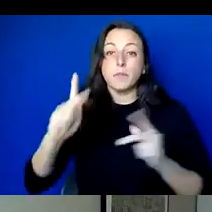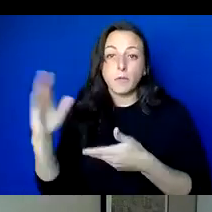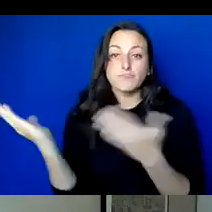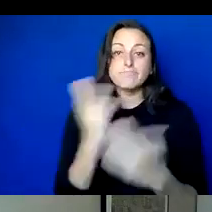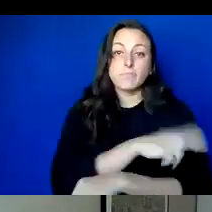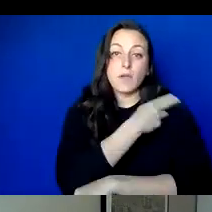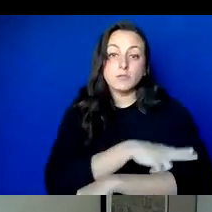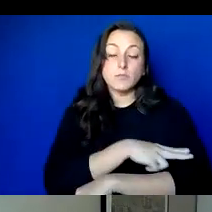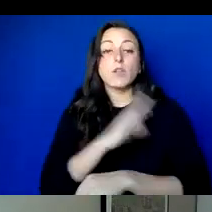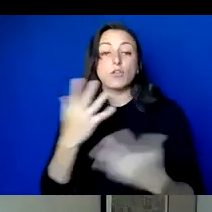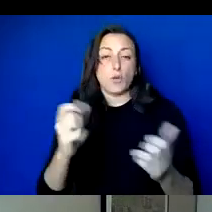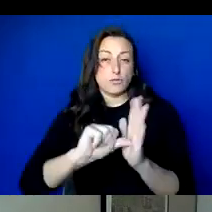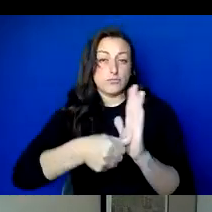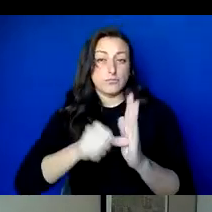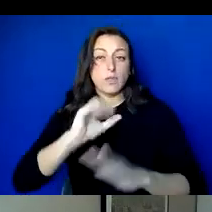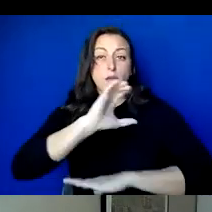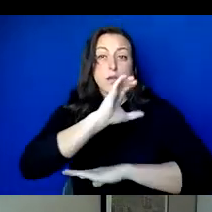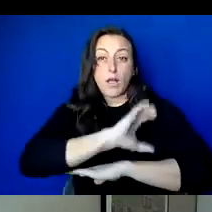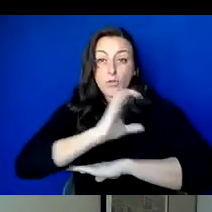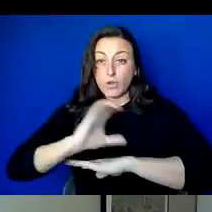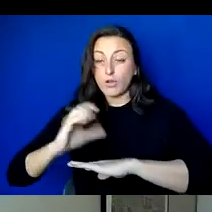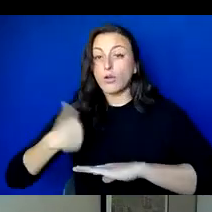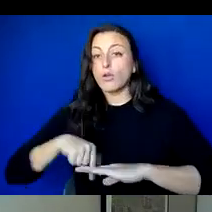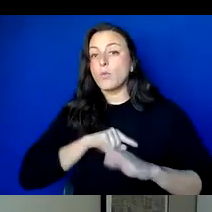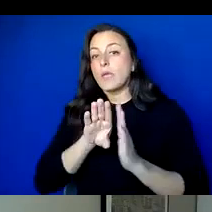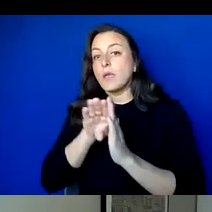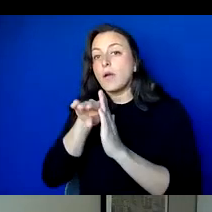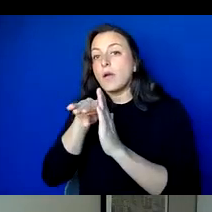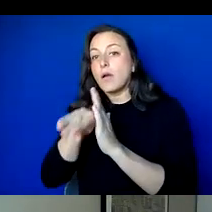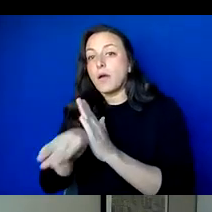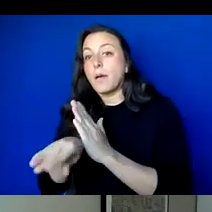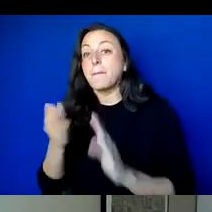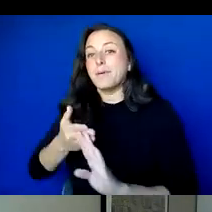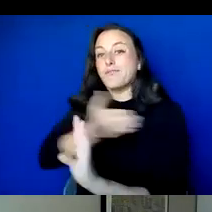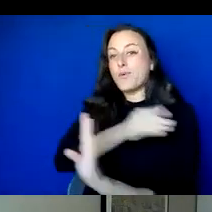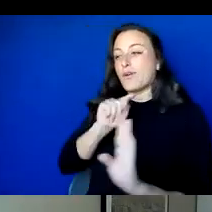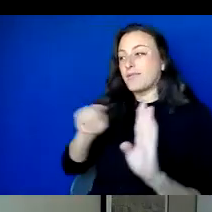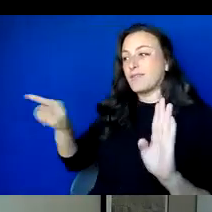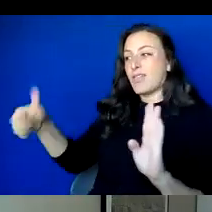Colorado began to decrease sooner than most states in the country, meaning that we really slowed our